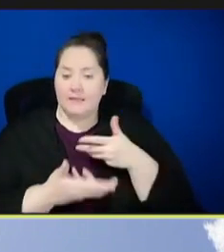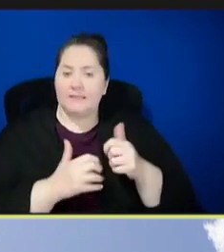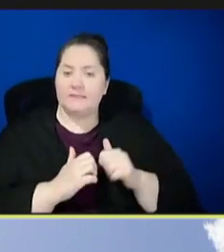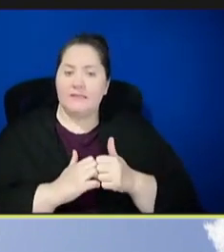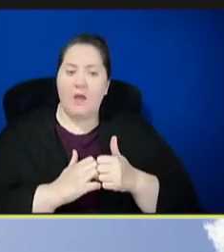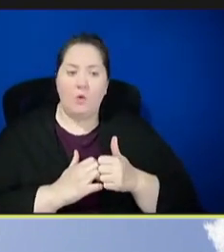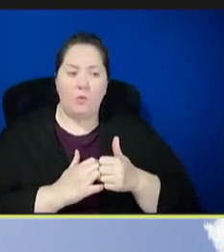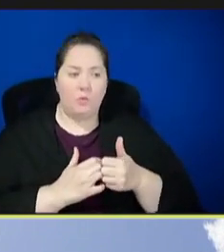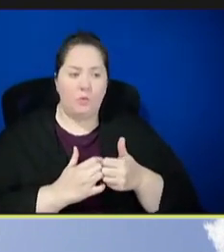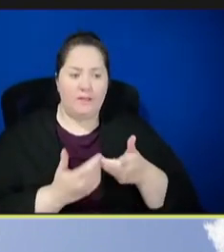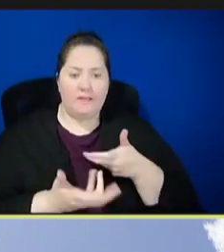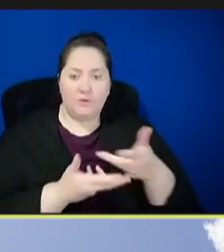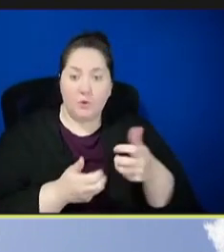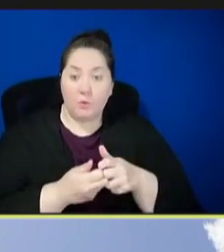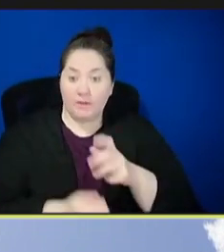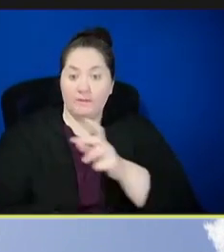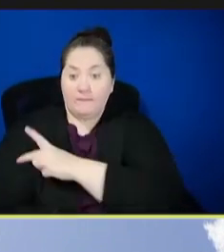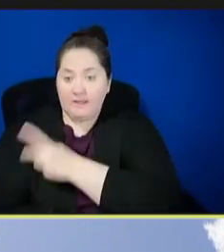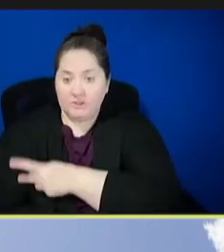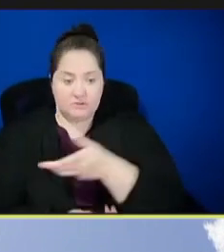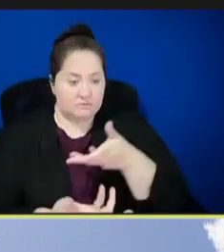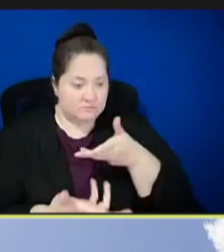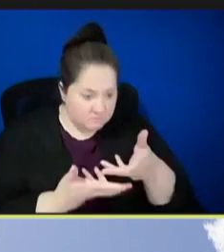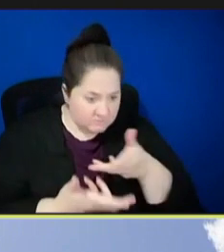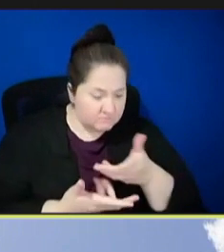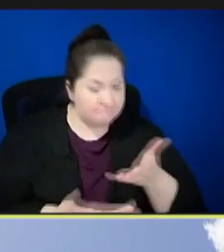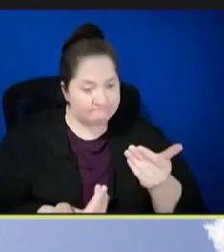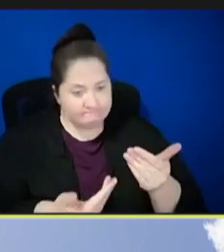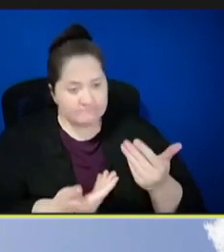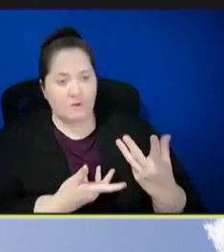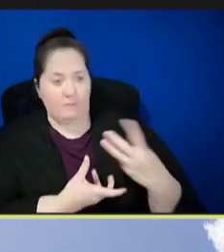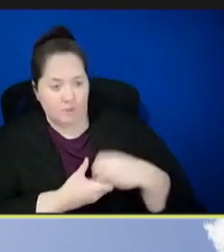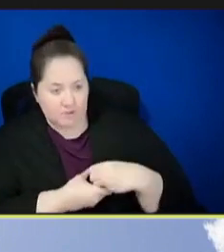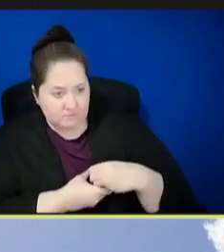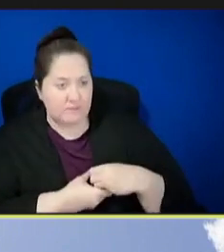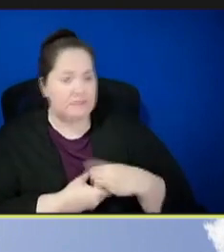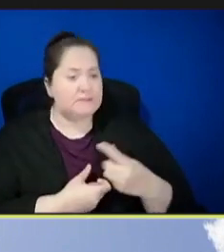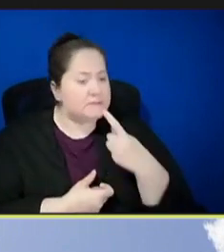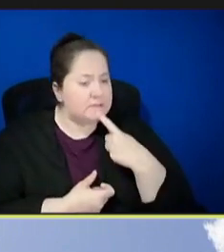with the patient. inviting their participation, getting them to tell us and show us the things